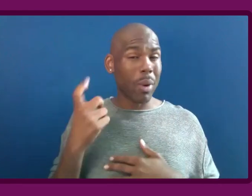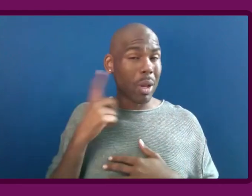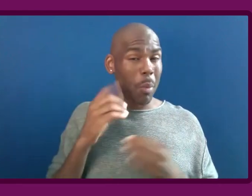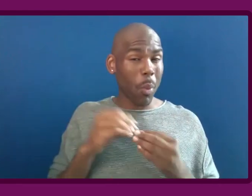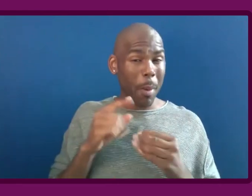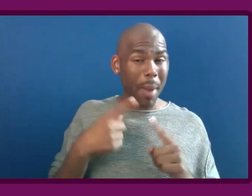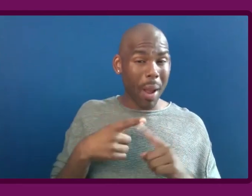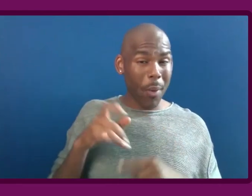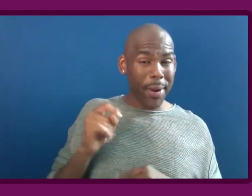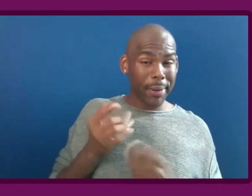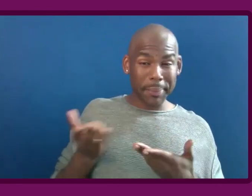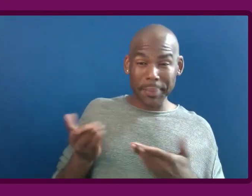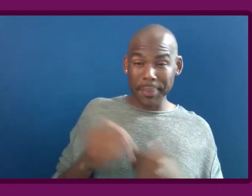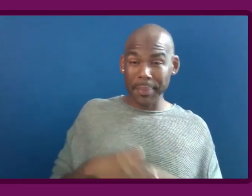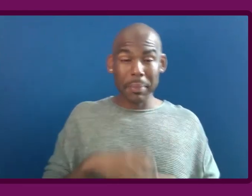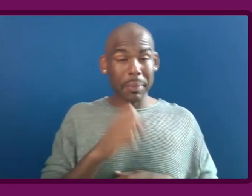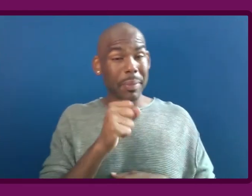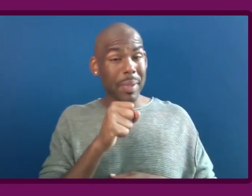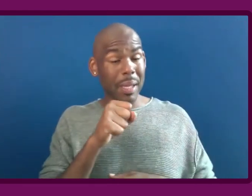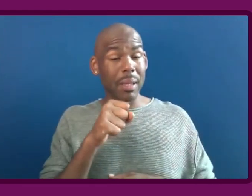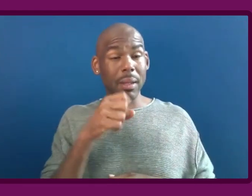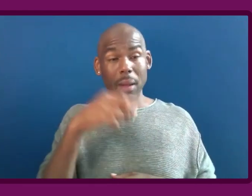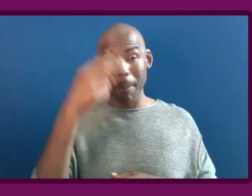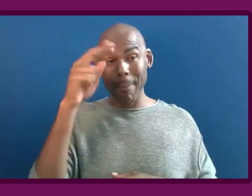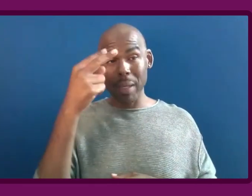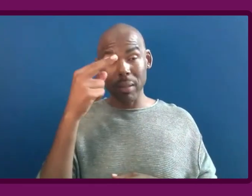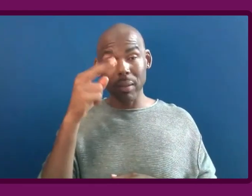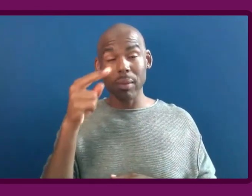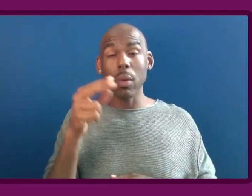through different networks, so that we can identify them in different states.